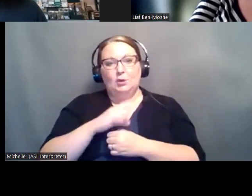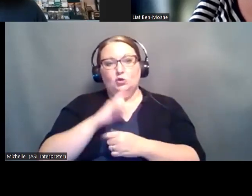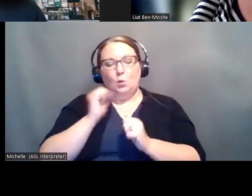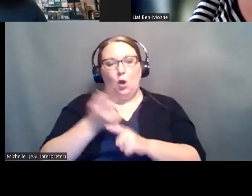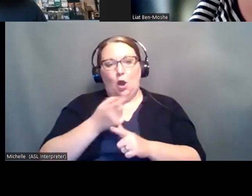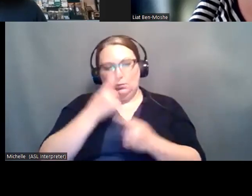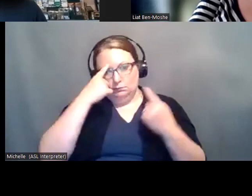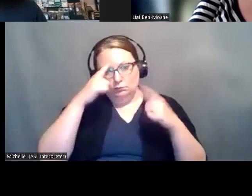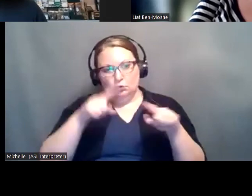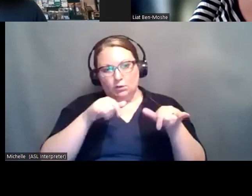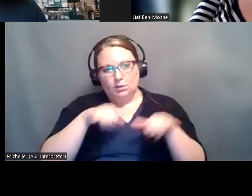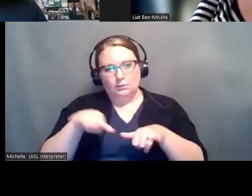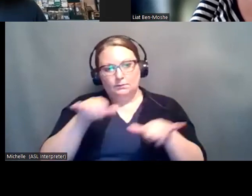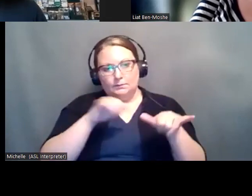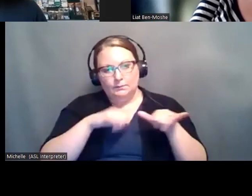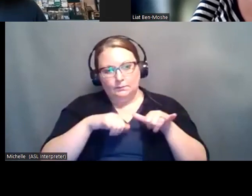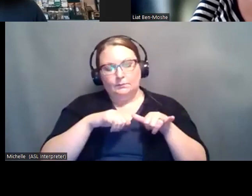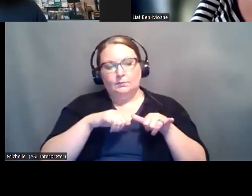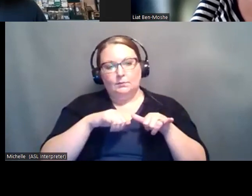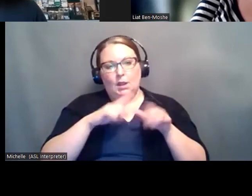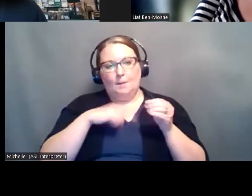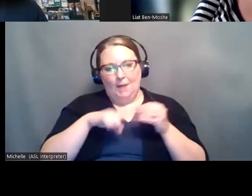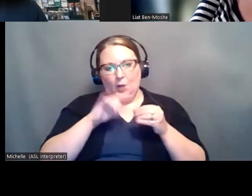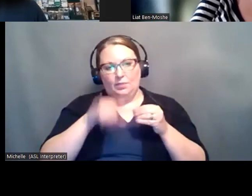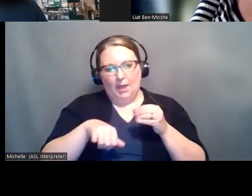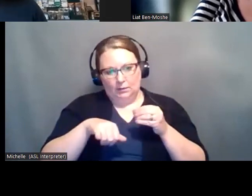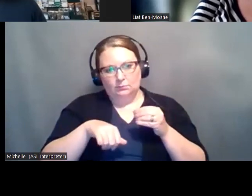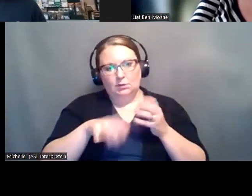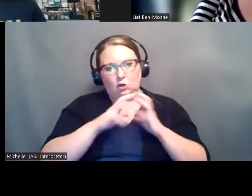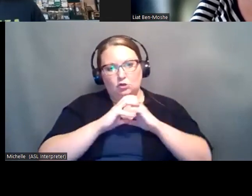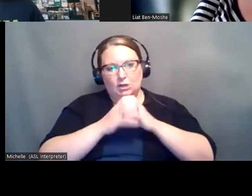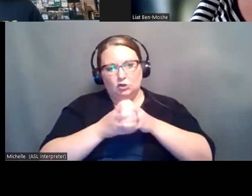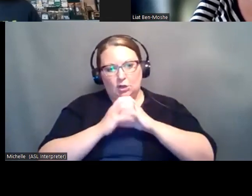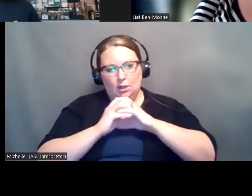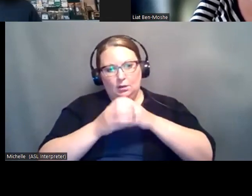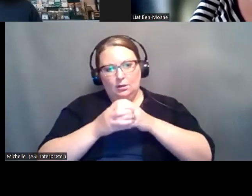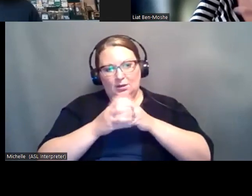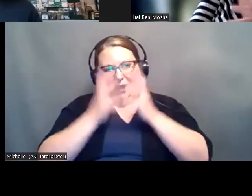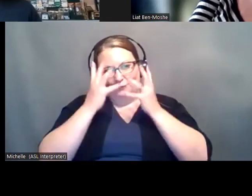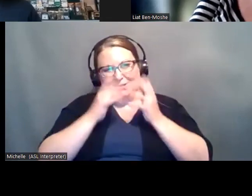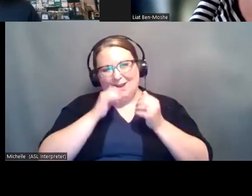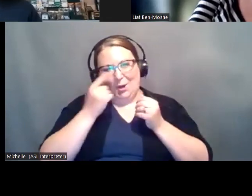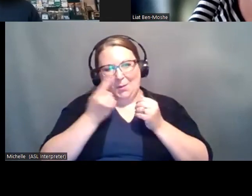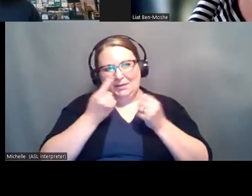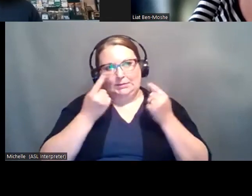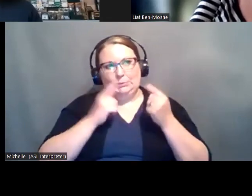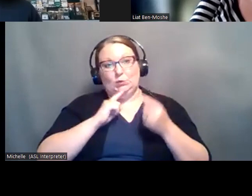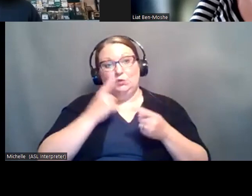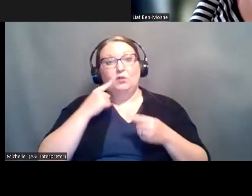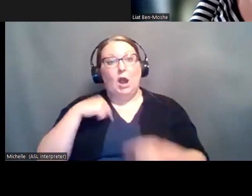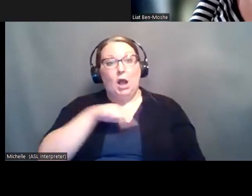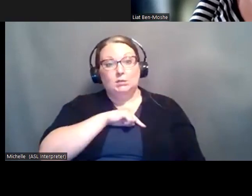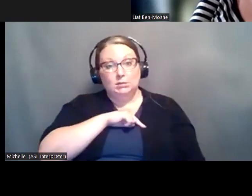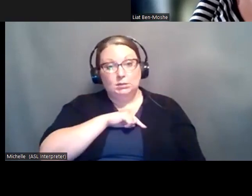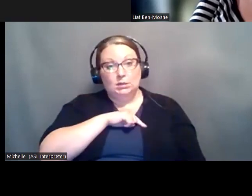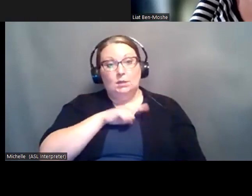And unfortunately, that wasn't the case always for us, but you know, when the center was brought to fruition,